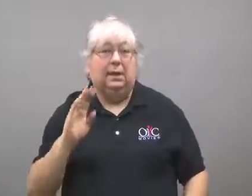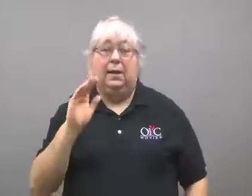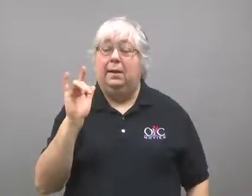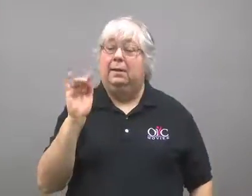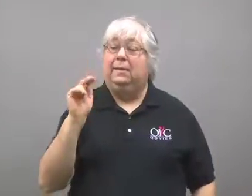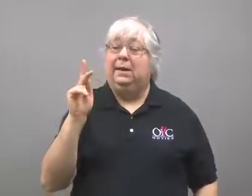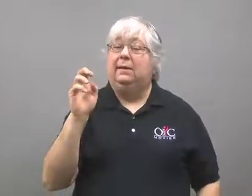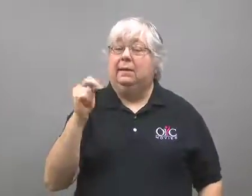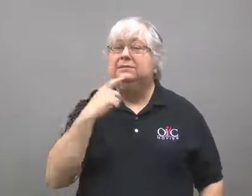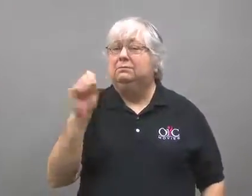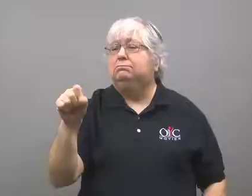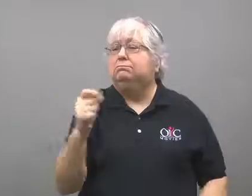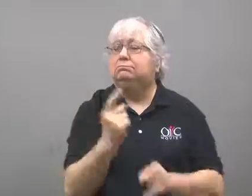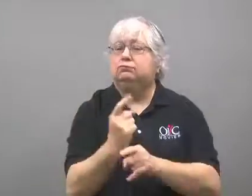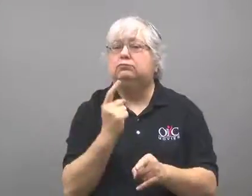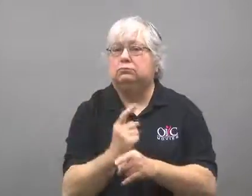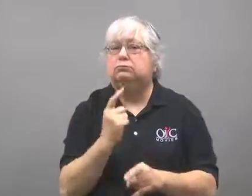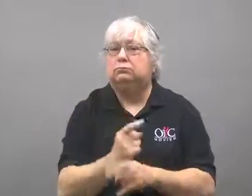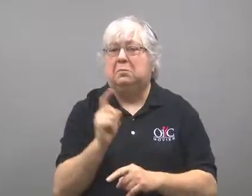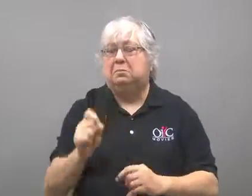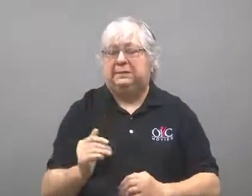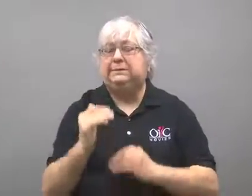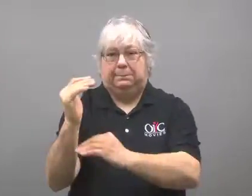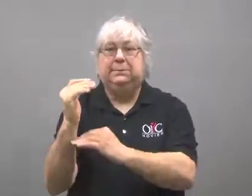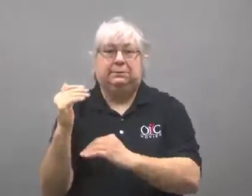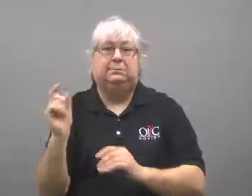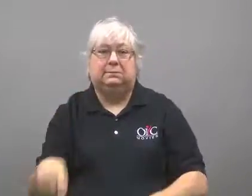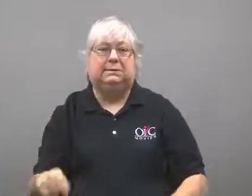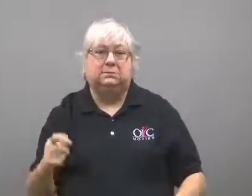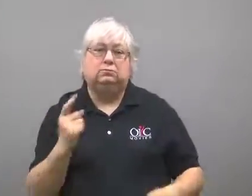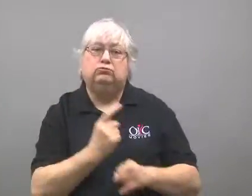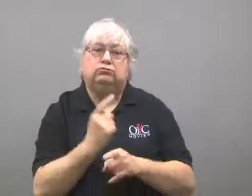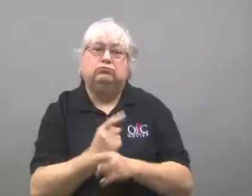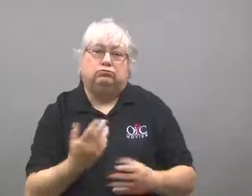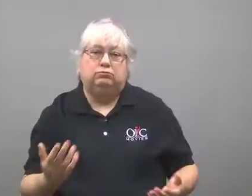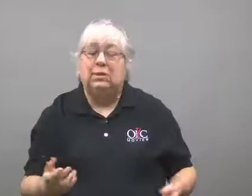Blinken agreed that program should have limitations put on it.